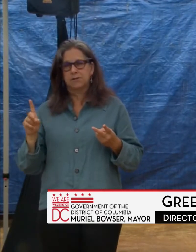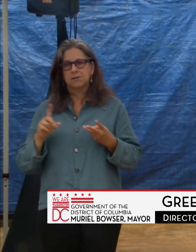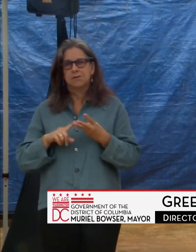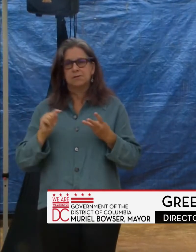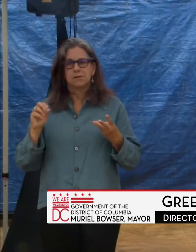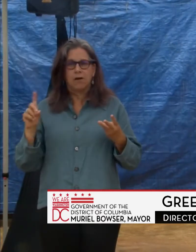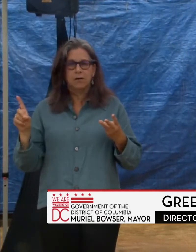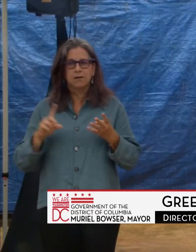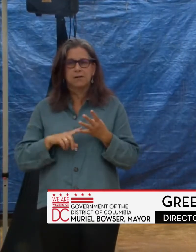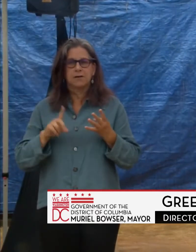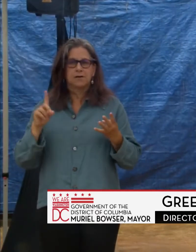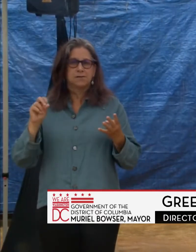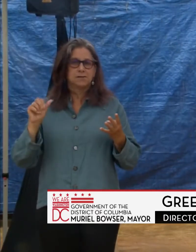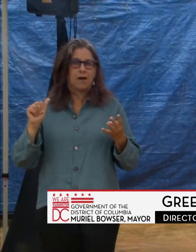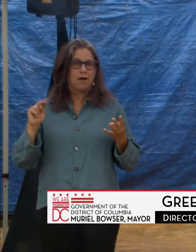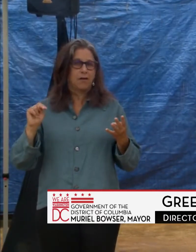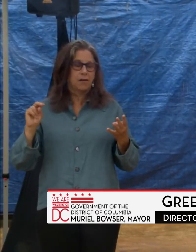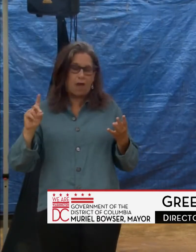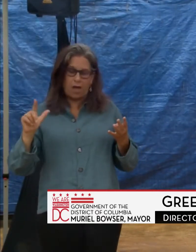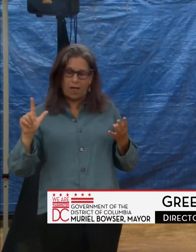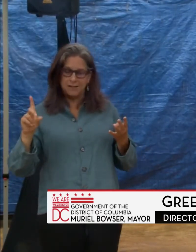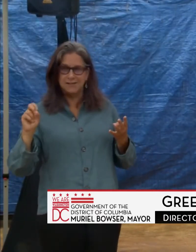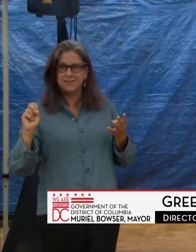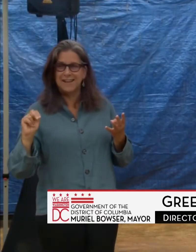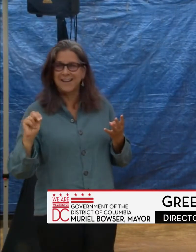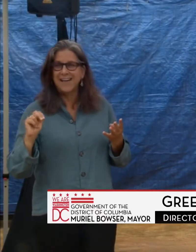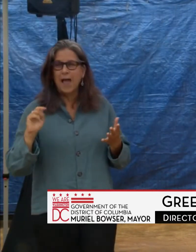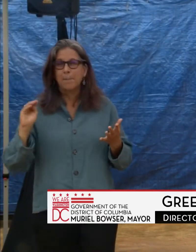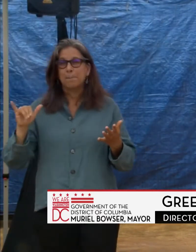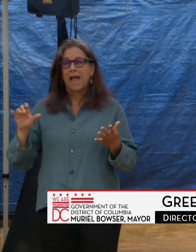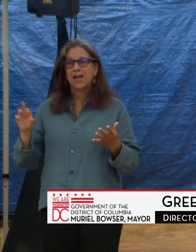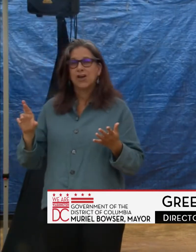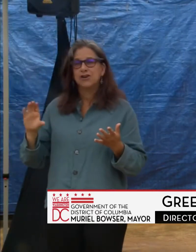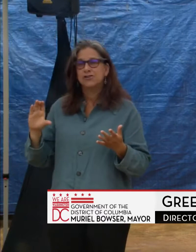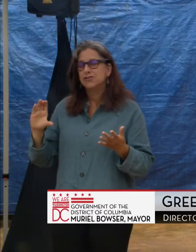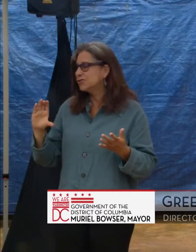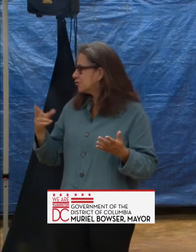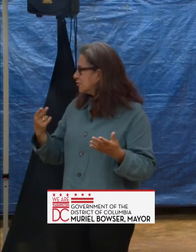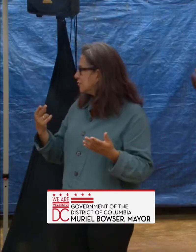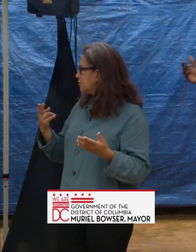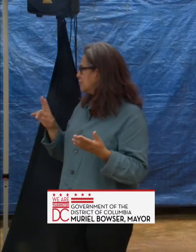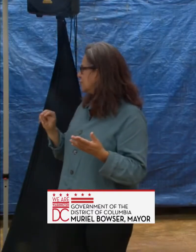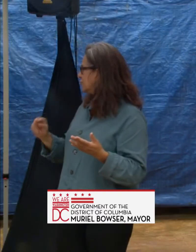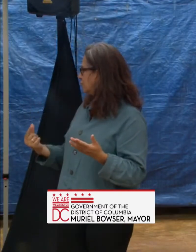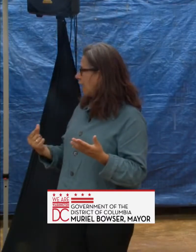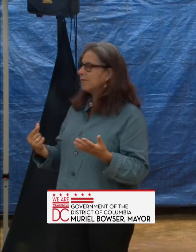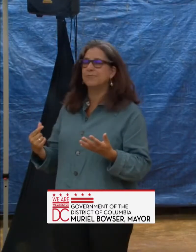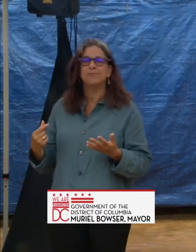JOINING US, DEPUTY MAYOR CHUNG, PLEASURE TO HAVE YOU WITH US. AND AGAIN, COUNCILMEMBER TODD AND COUNCILMEMBER WHITE, THANK